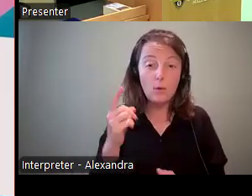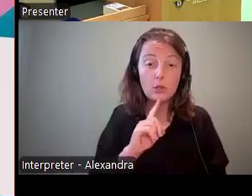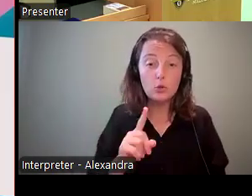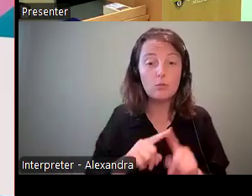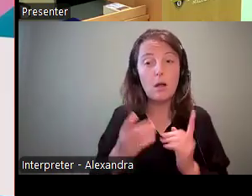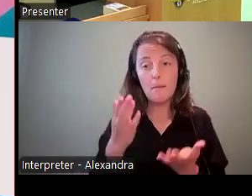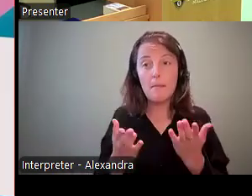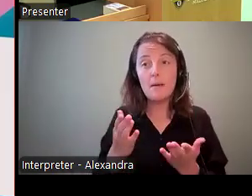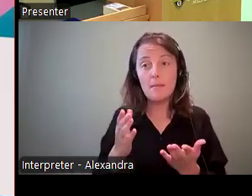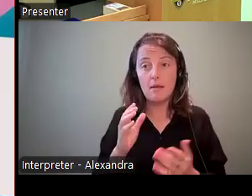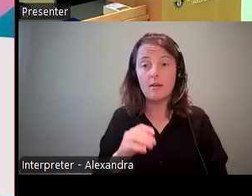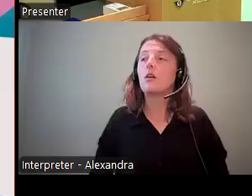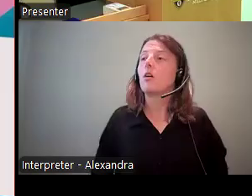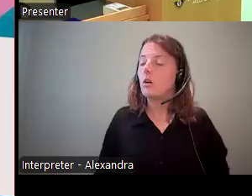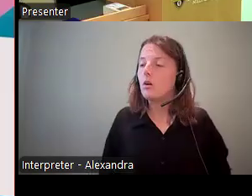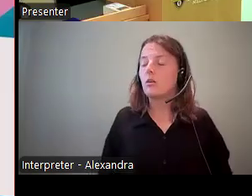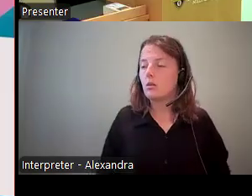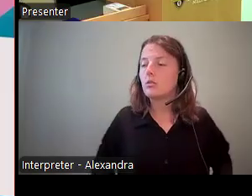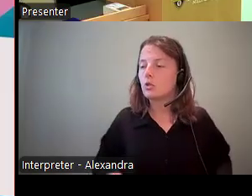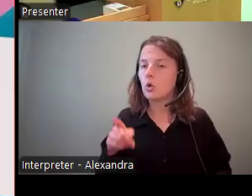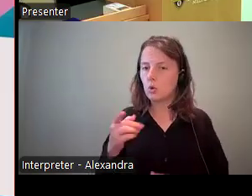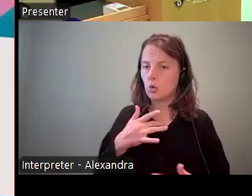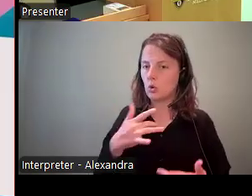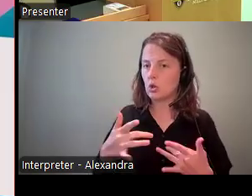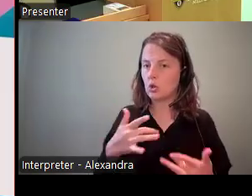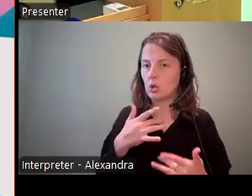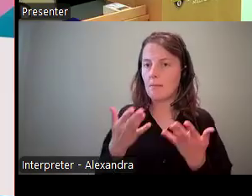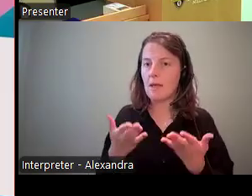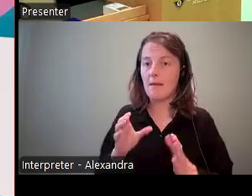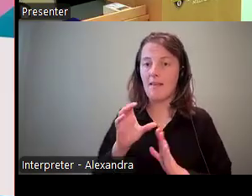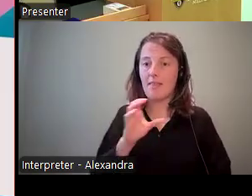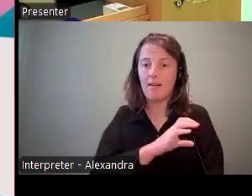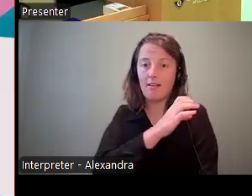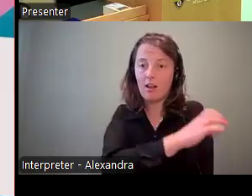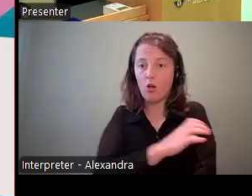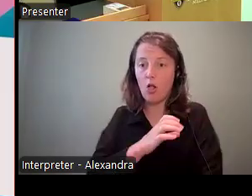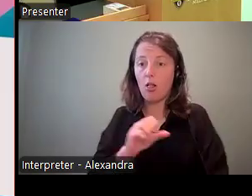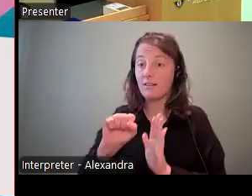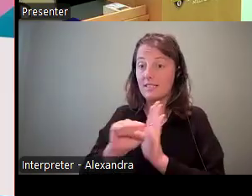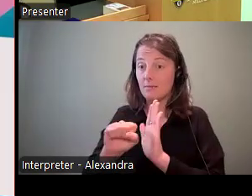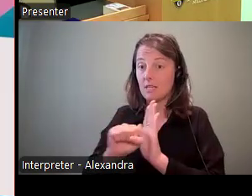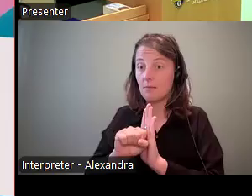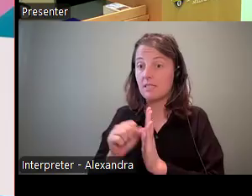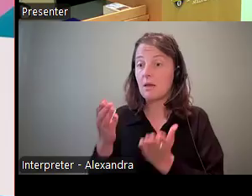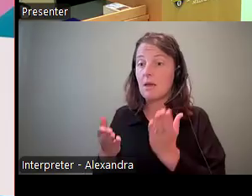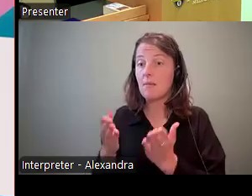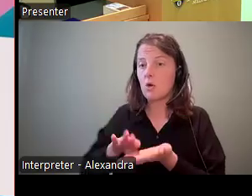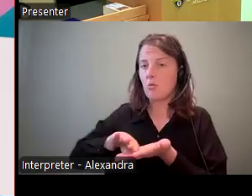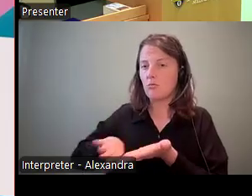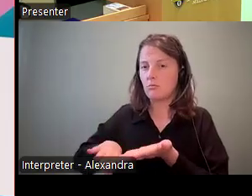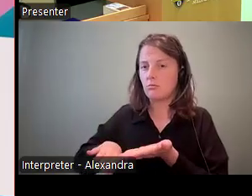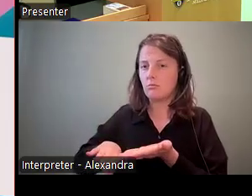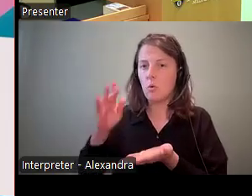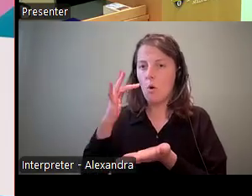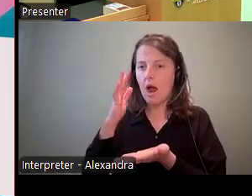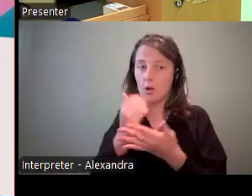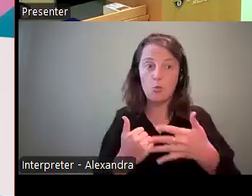overshadowing the clinical symptomatology with social and cultural factors. Yeah. So imagine